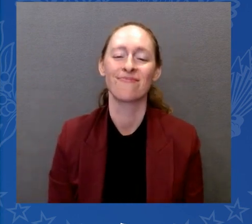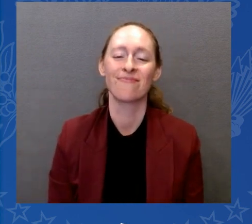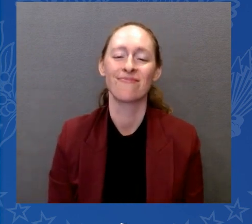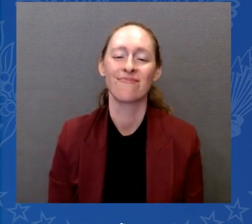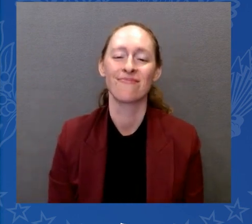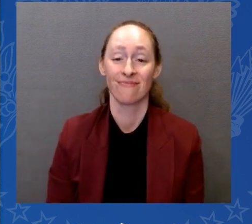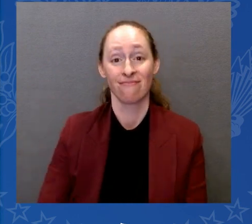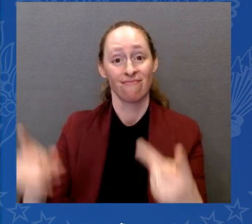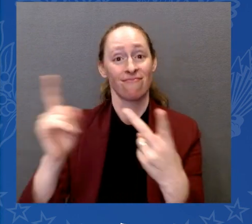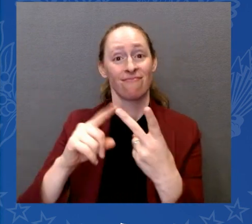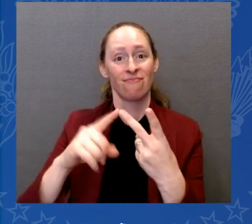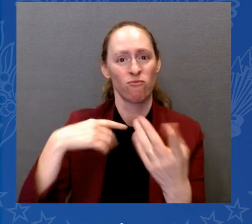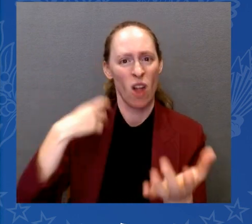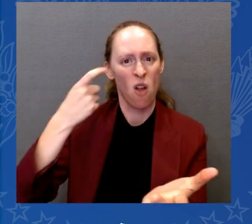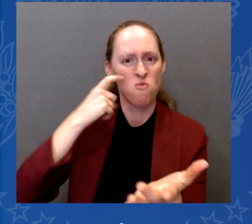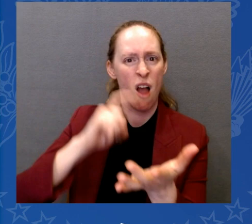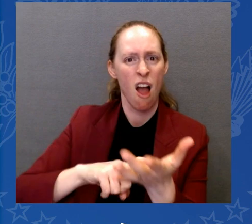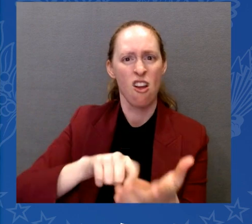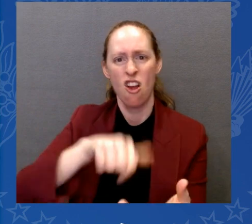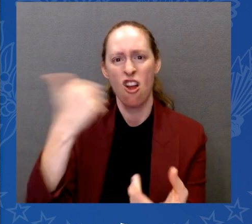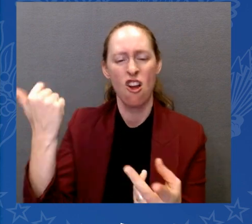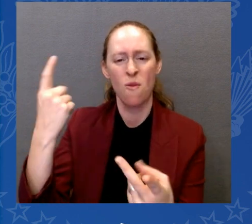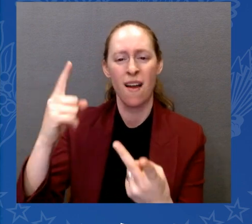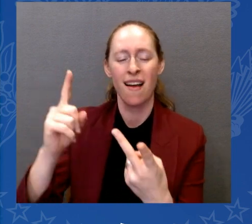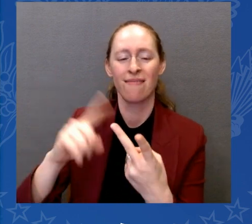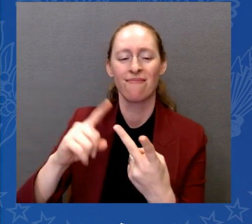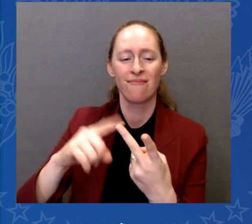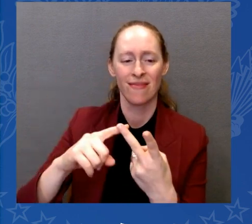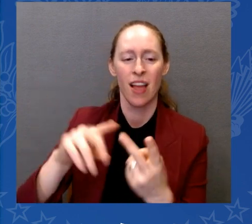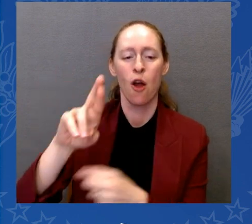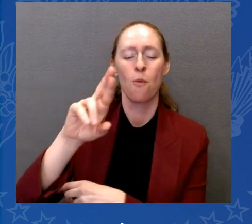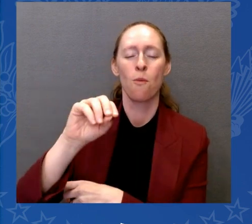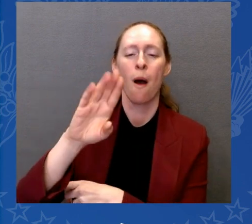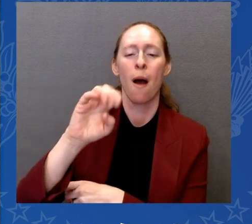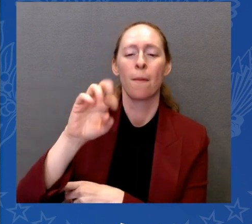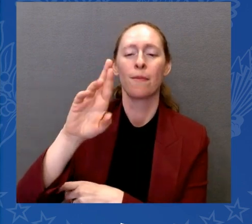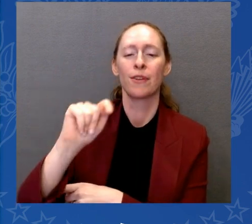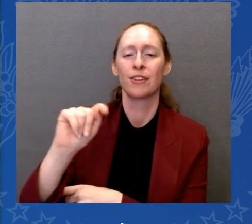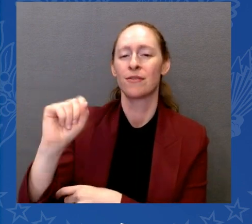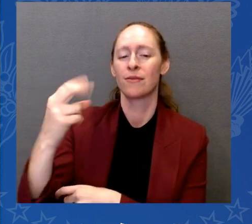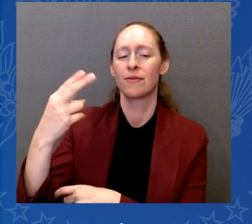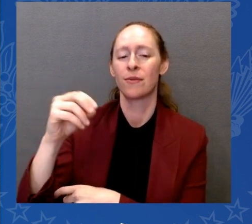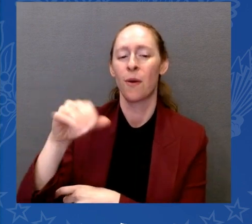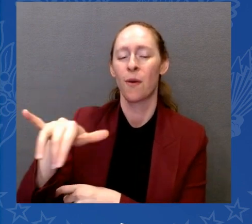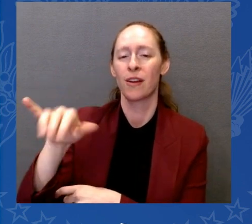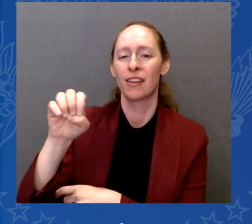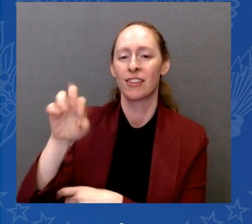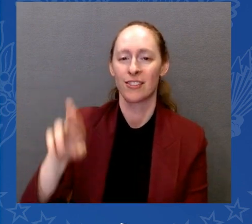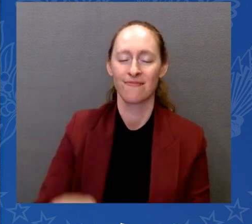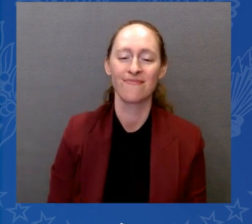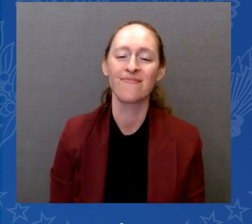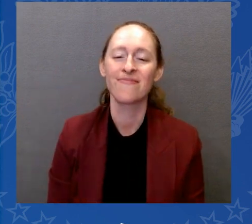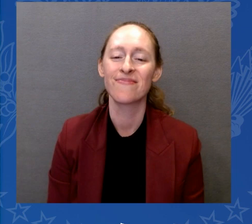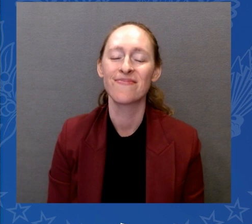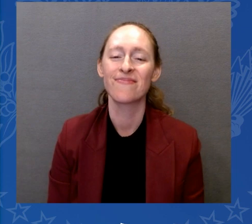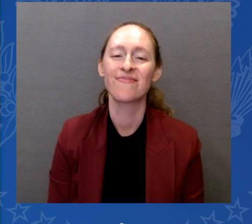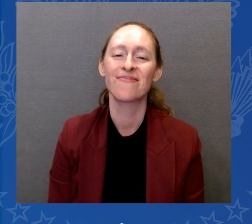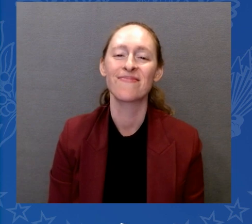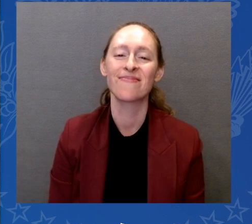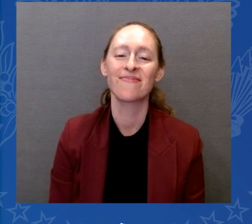a guy named Robert Shoyer -- 99 years young. Trained at this camp. Served his country before joining his dad's business.